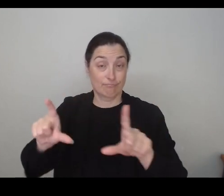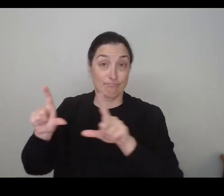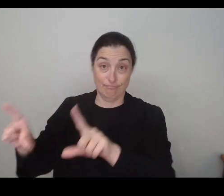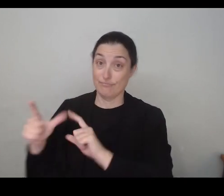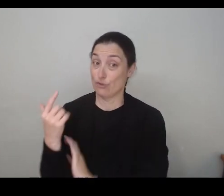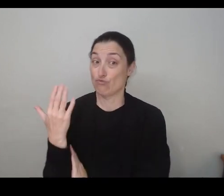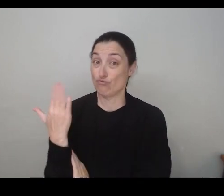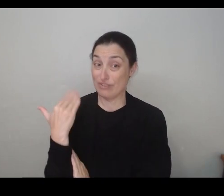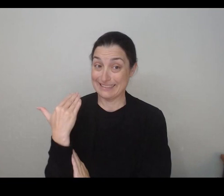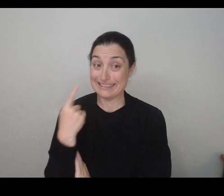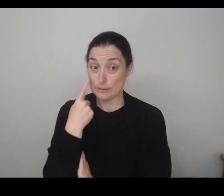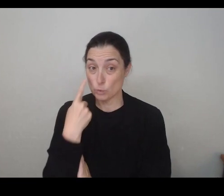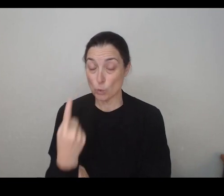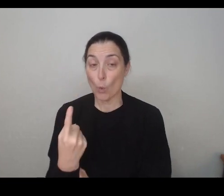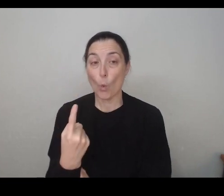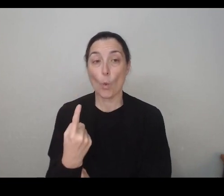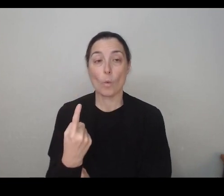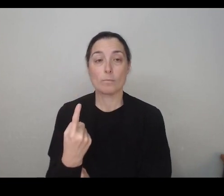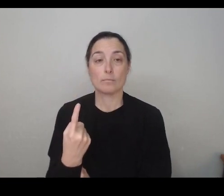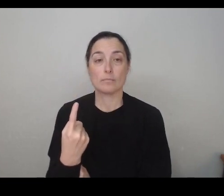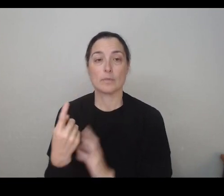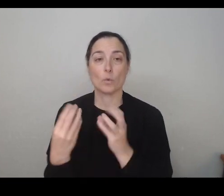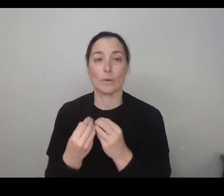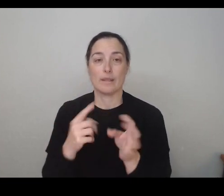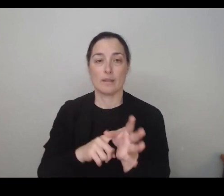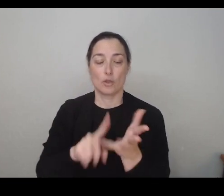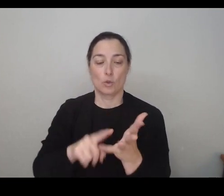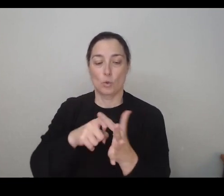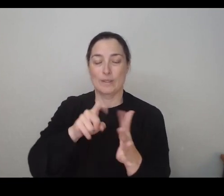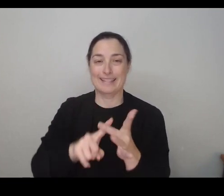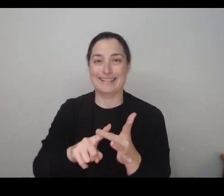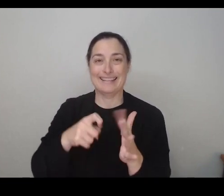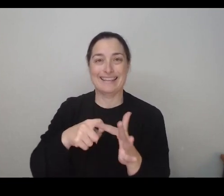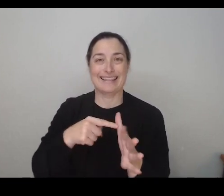with the work of Yuki Kihara, someone representative Aotearoa